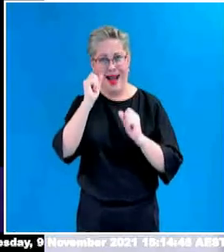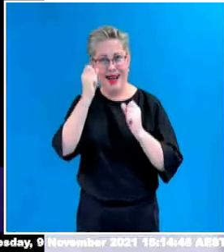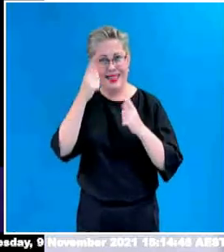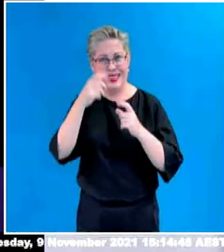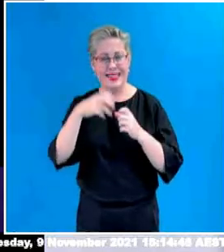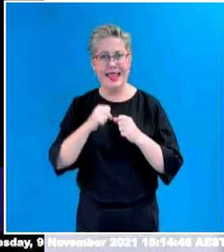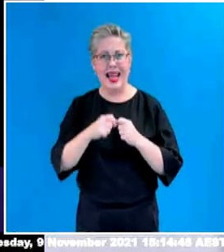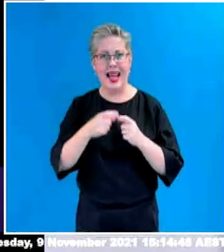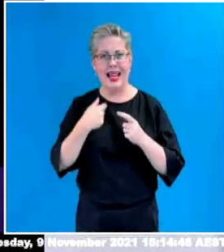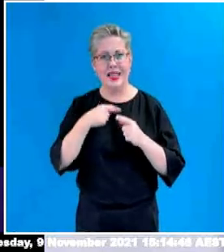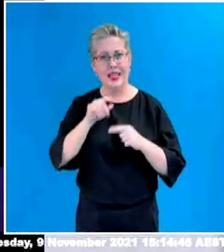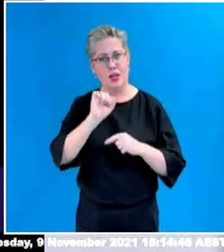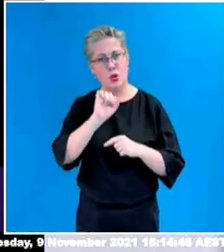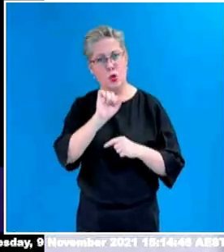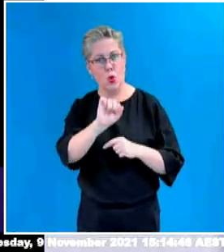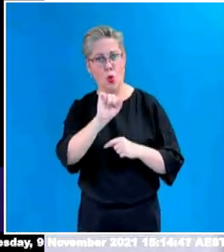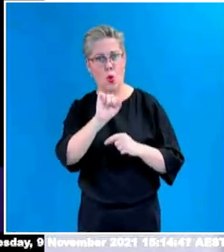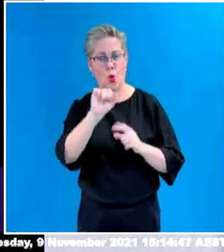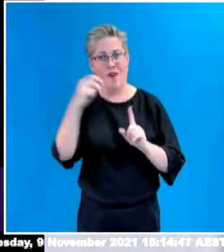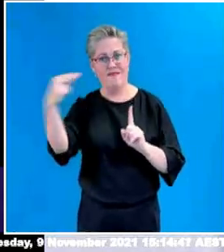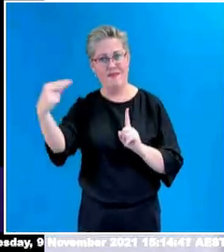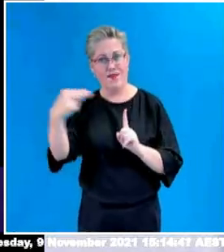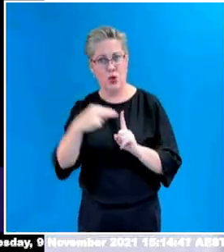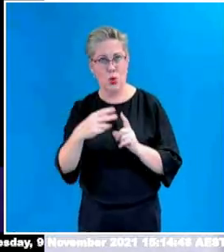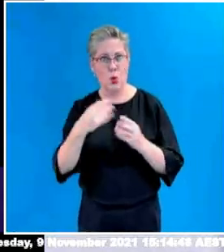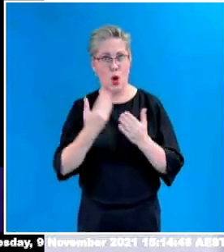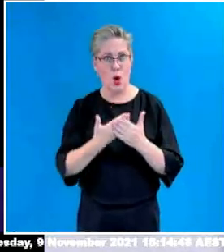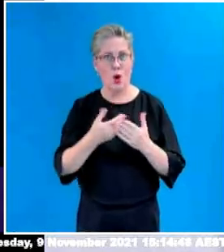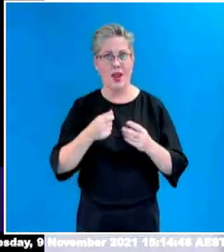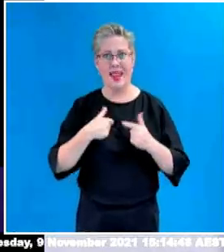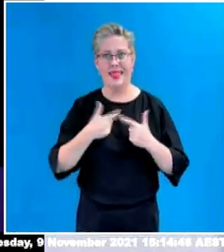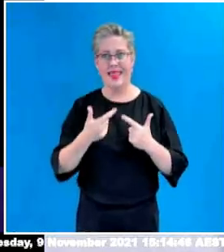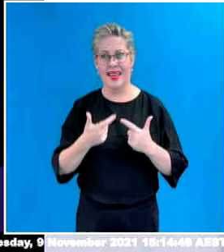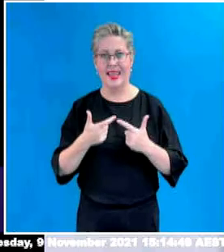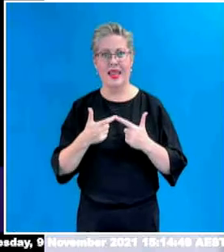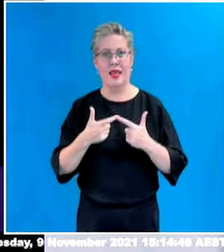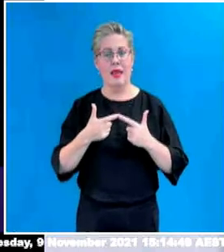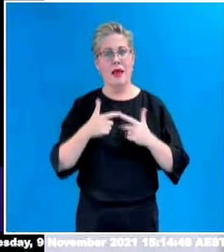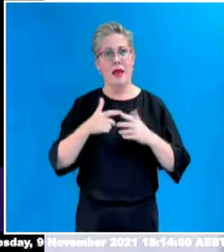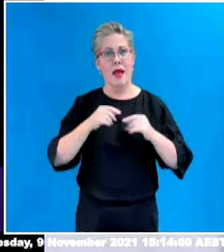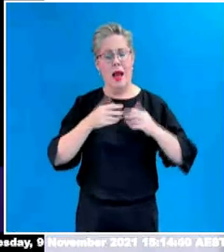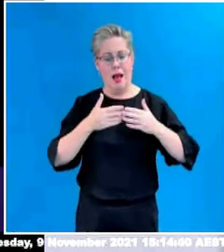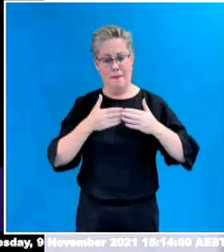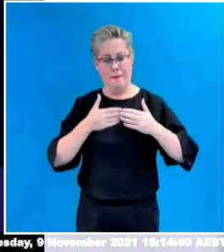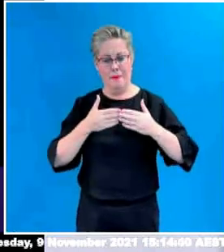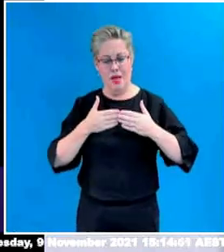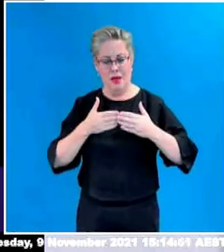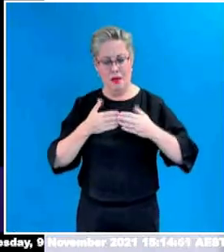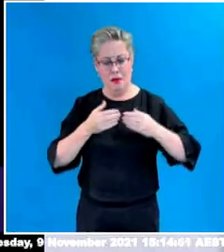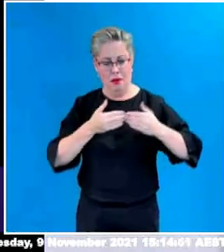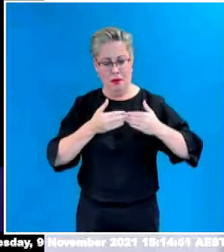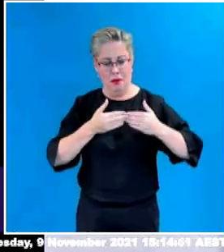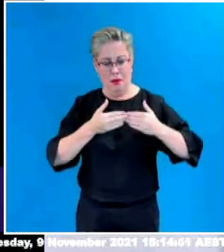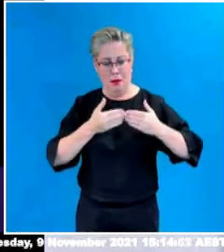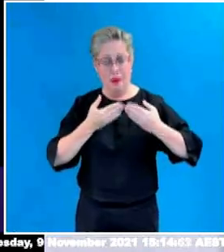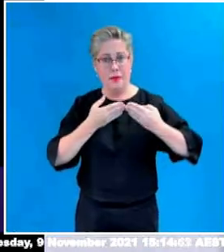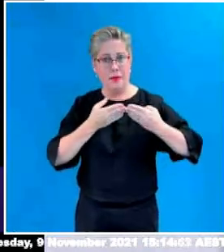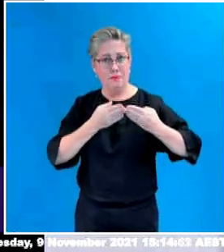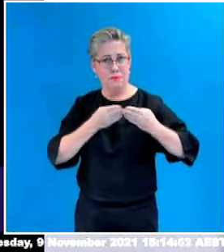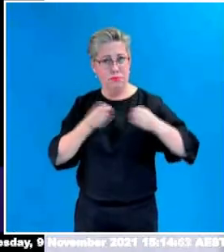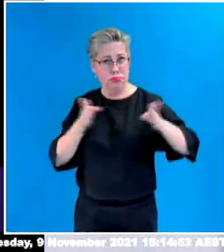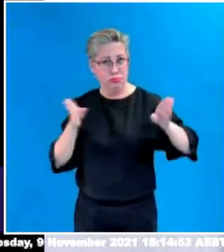Looking at the response to the Royal Commission's question, at footnote 12 is